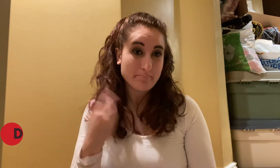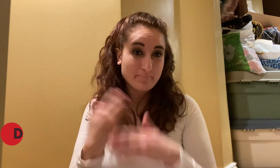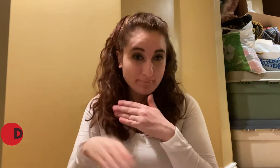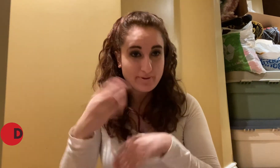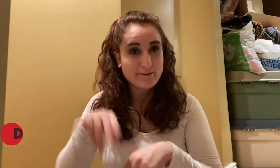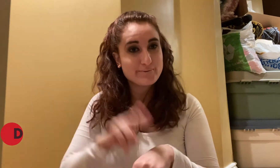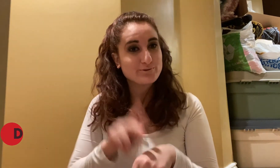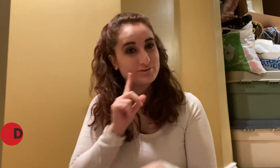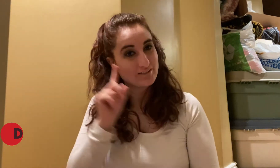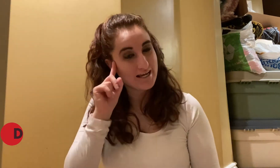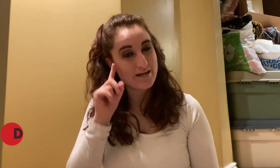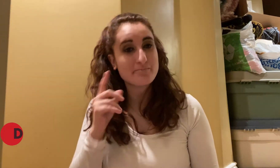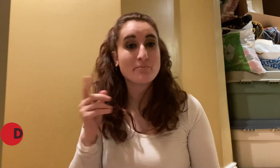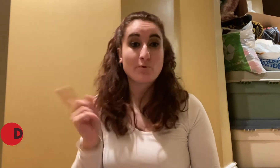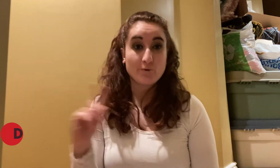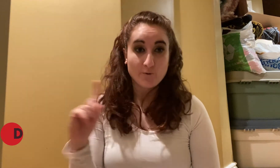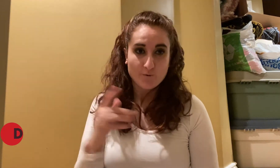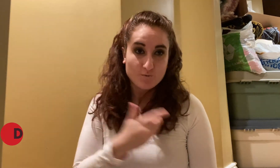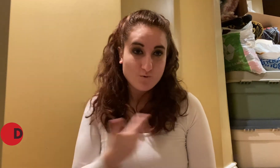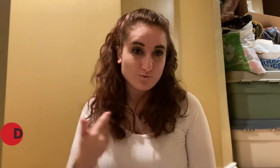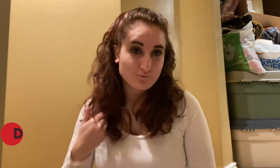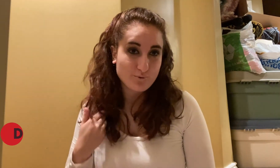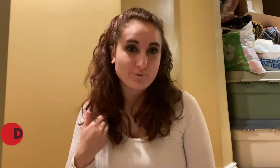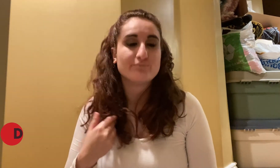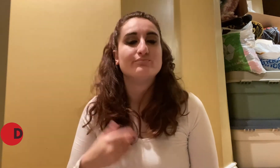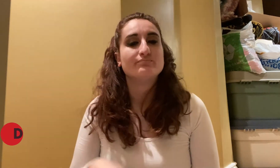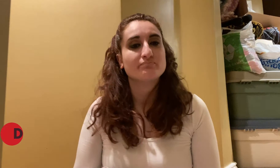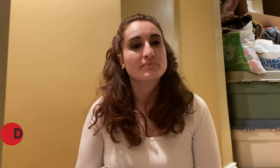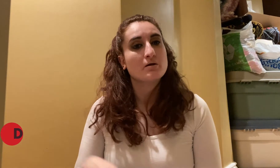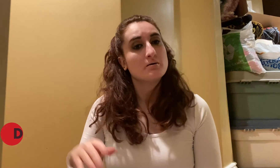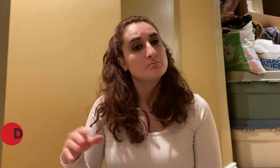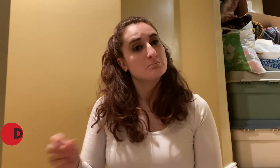I was born profoundly Deaf here in Toronto,